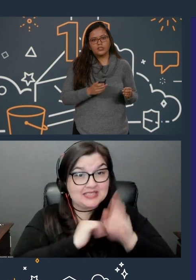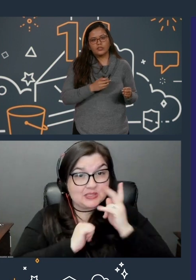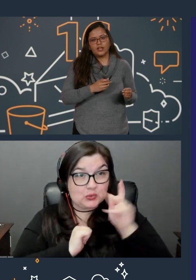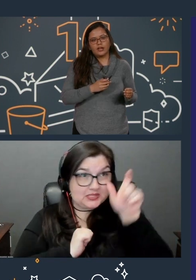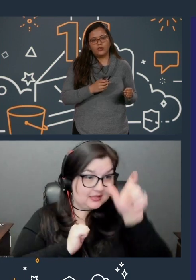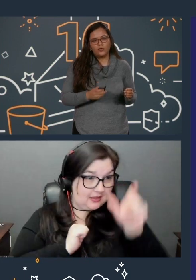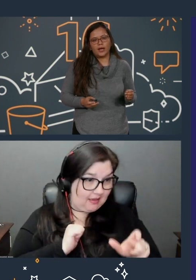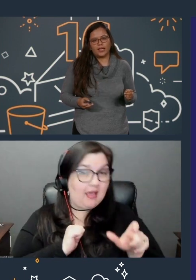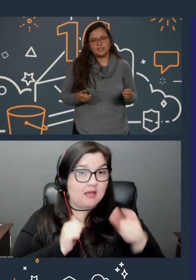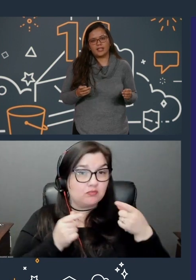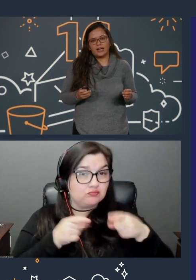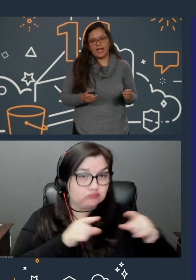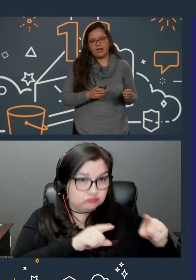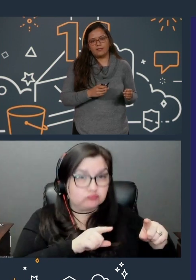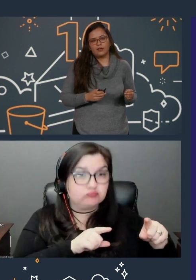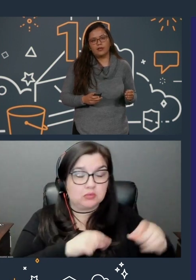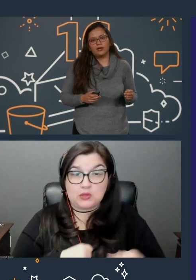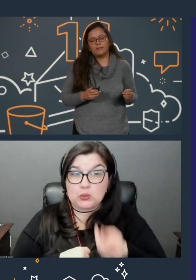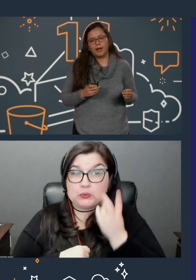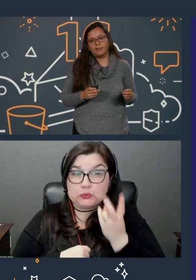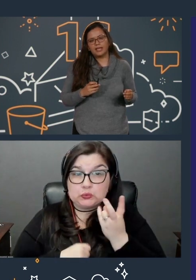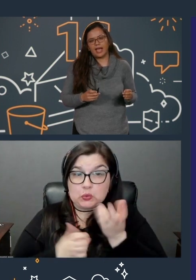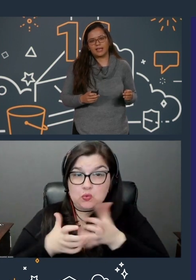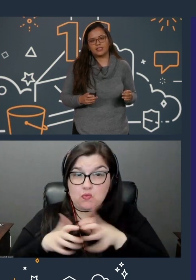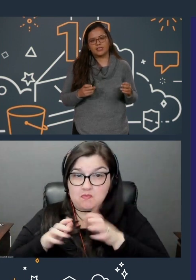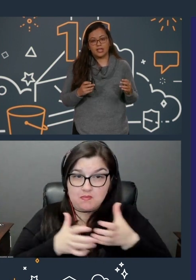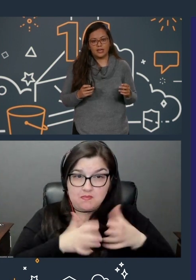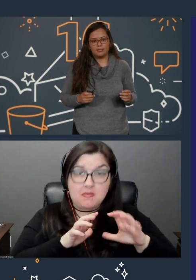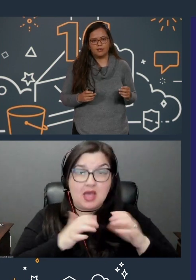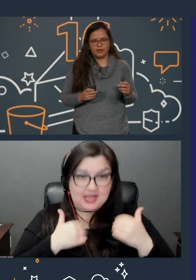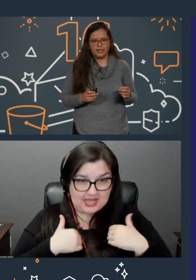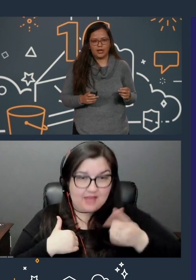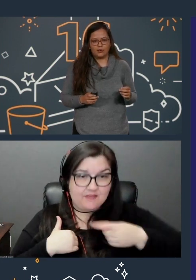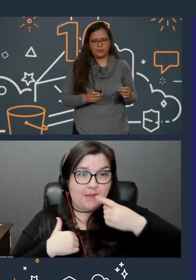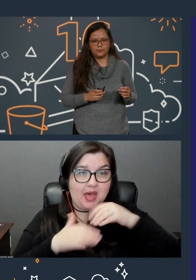So there are two buckets that have public access enabled right now.